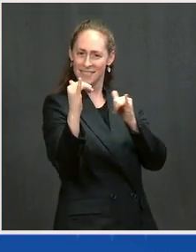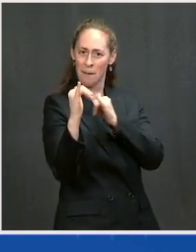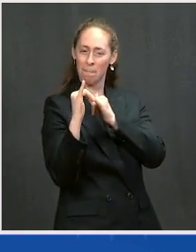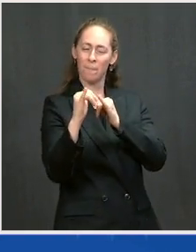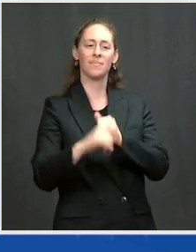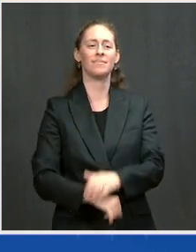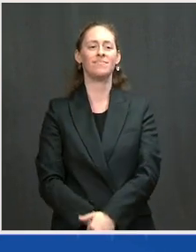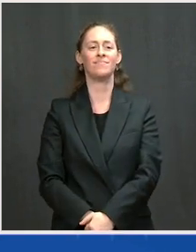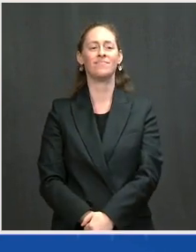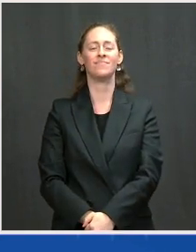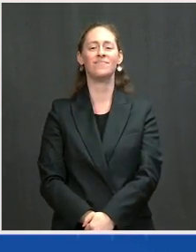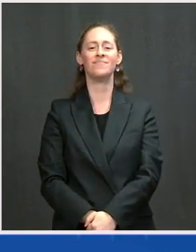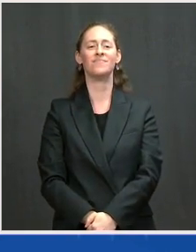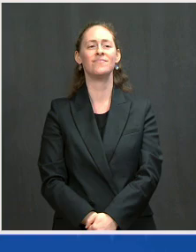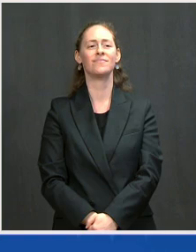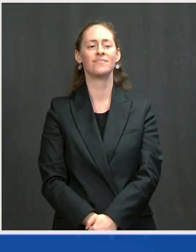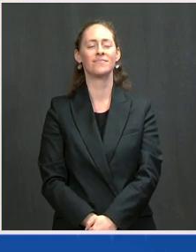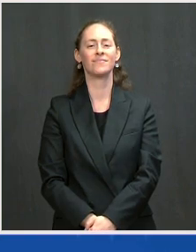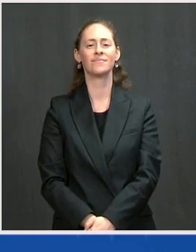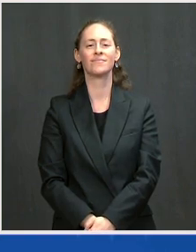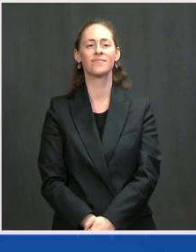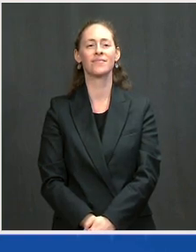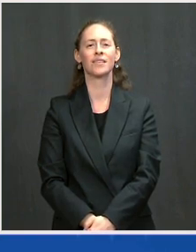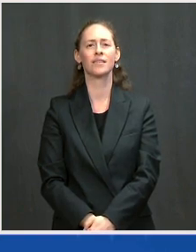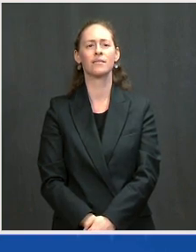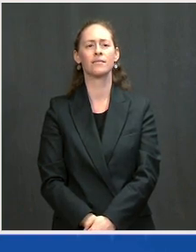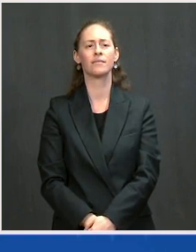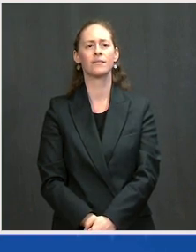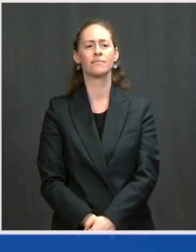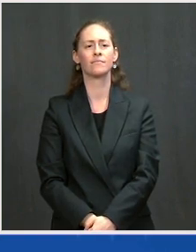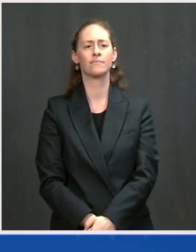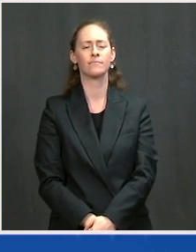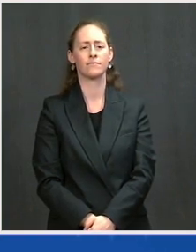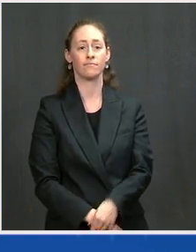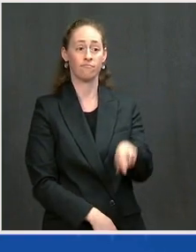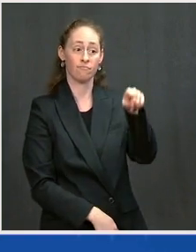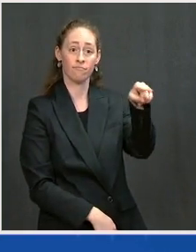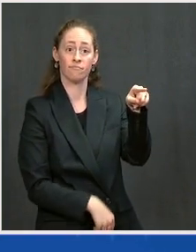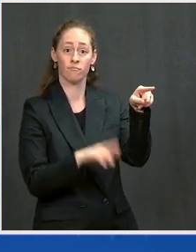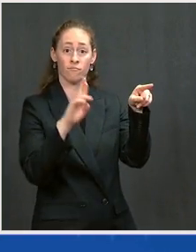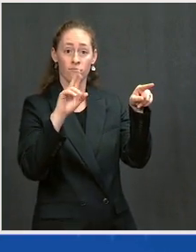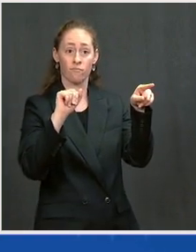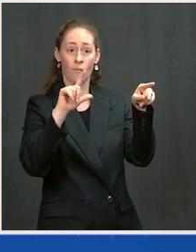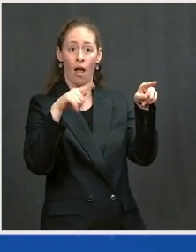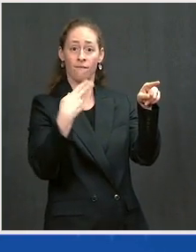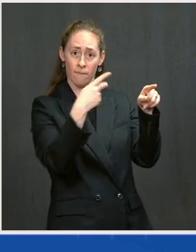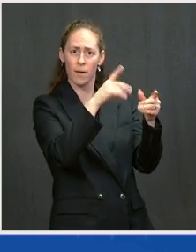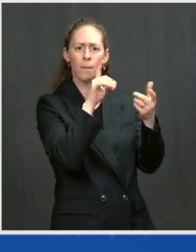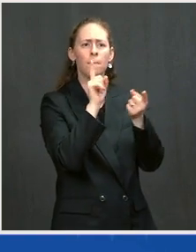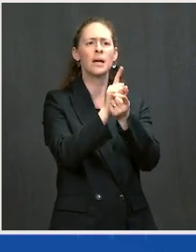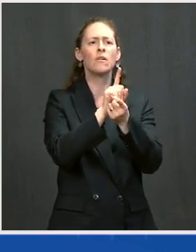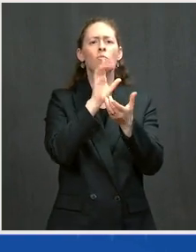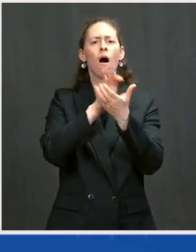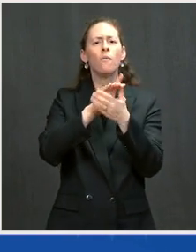while he was recovering from his wounds. There were married two years to the day after the battle